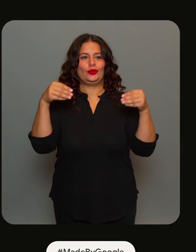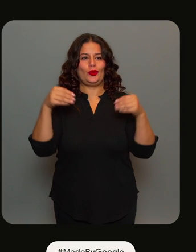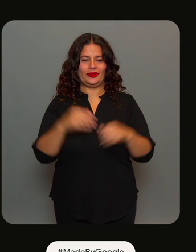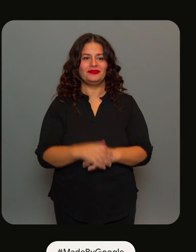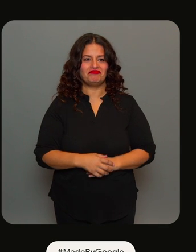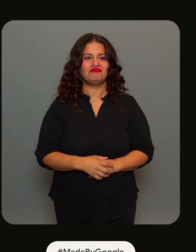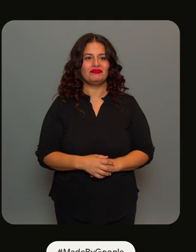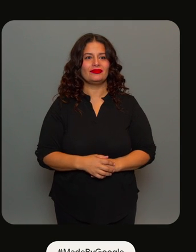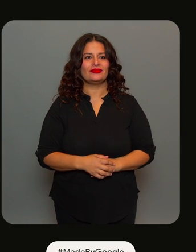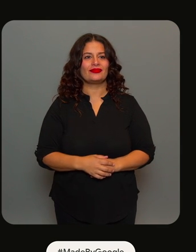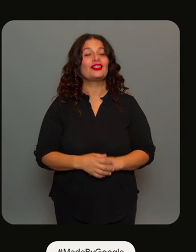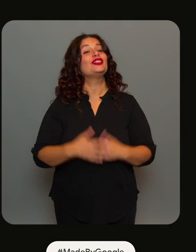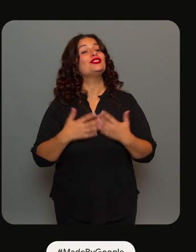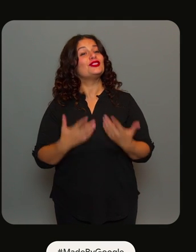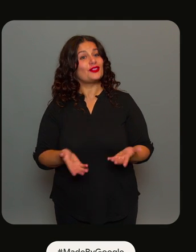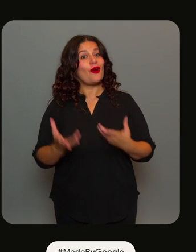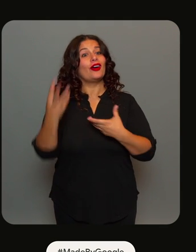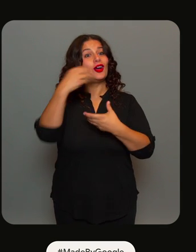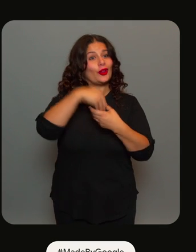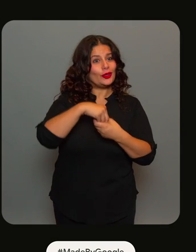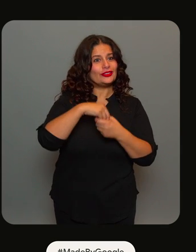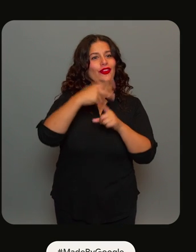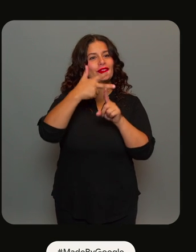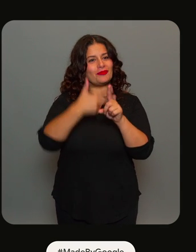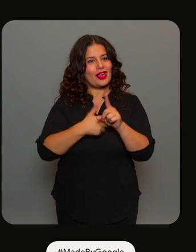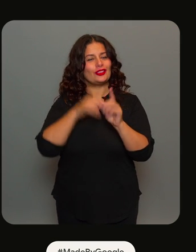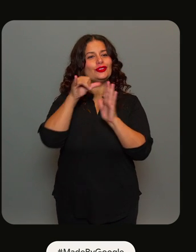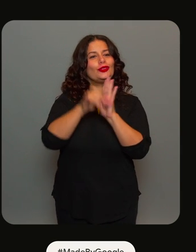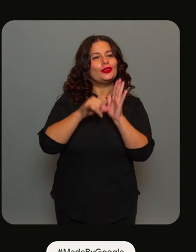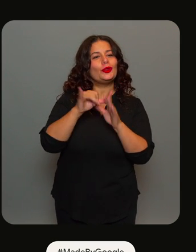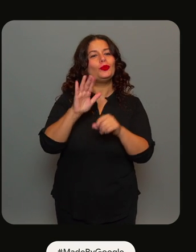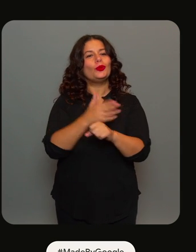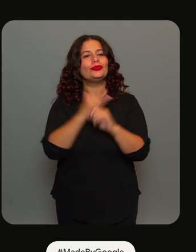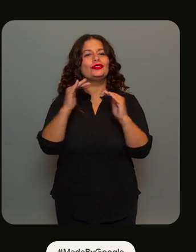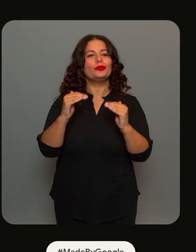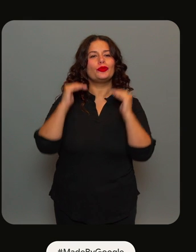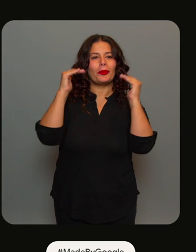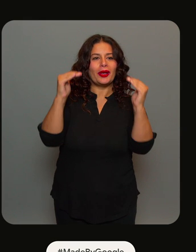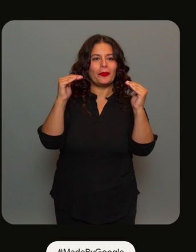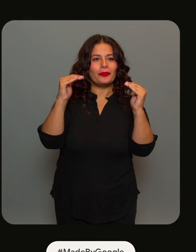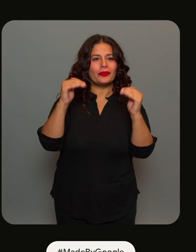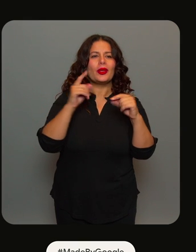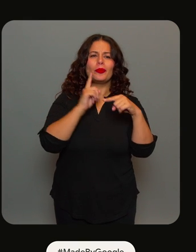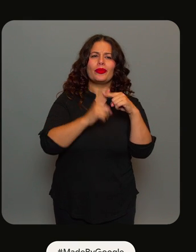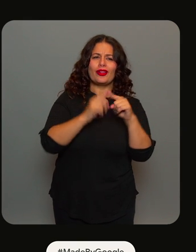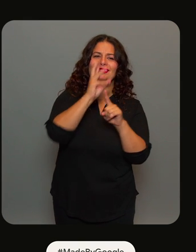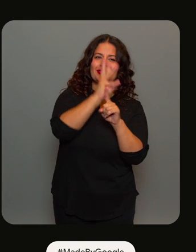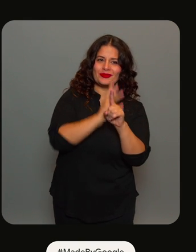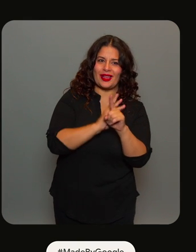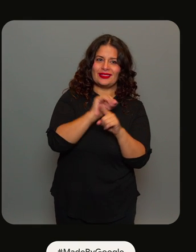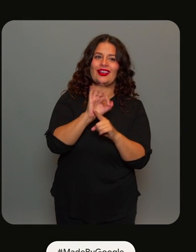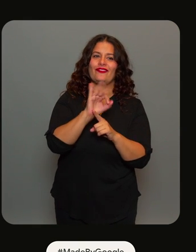And enjoy three months of YouTube Music Premium on us, in addition to the six months of Fitbit Premium.